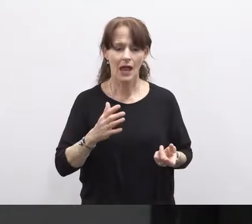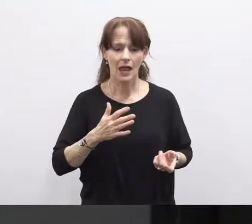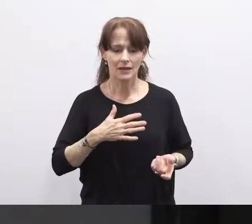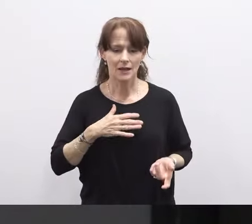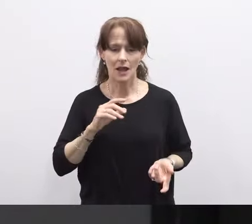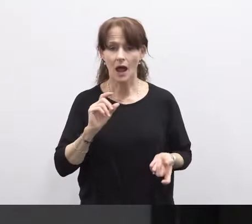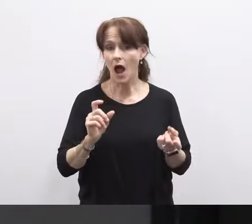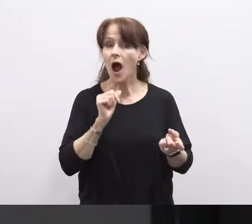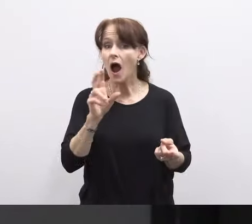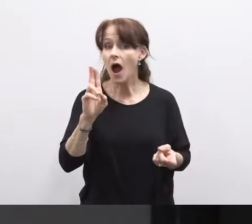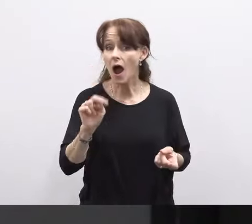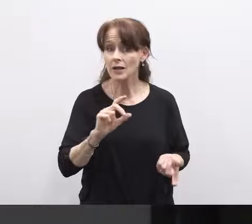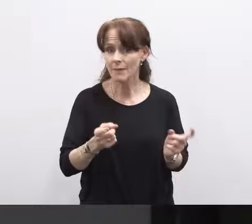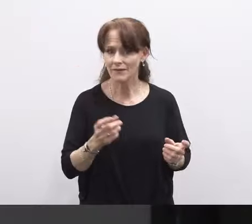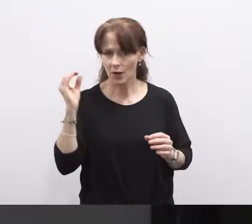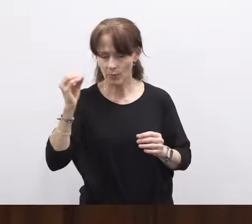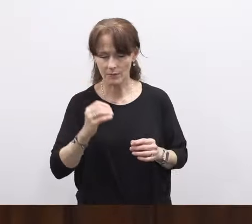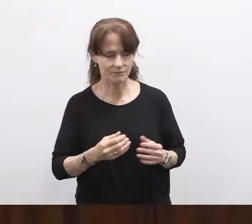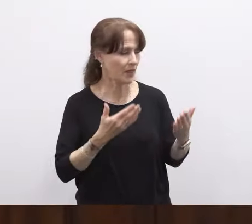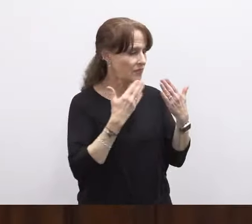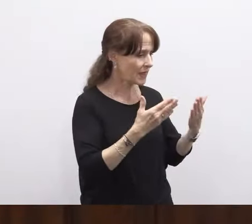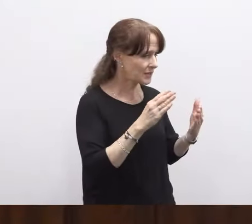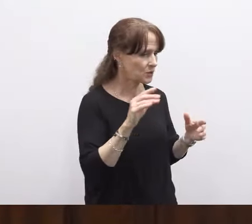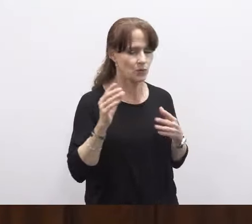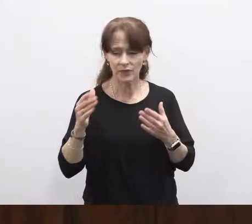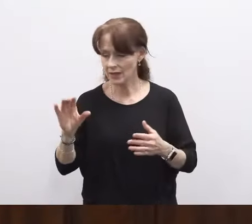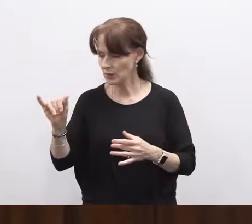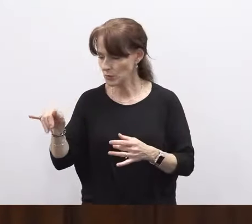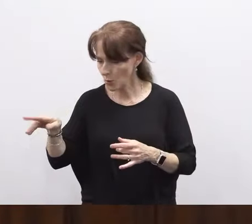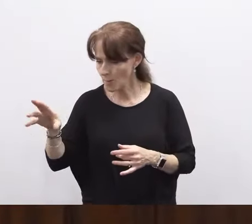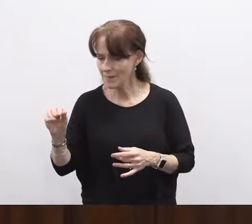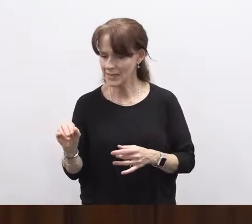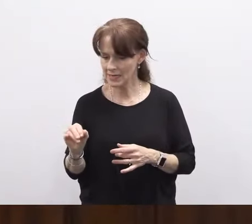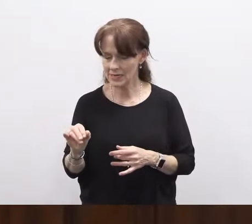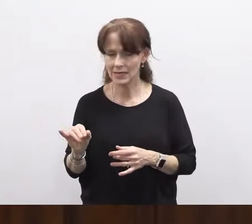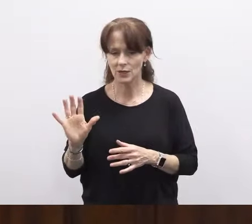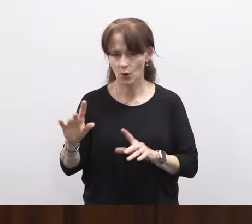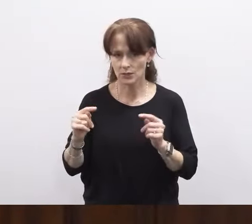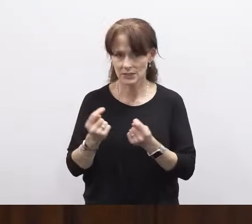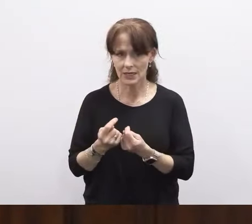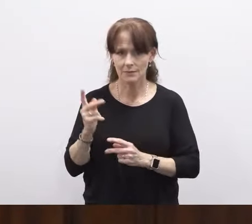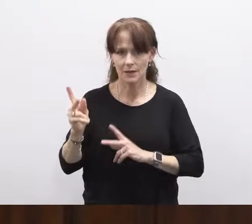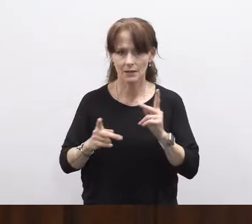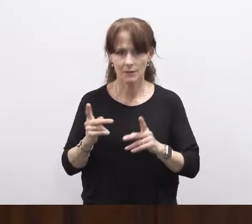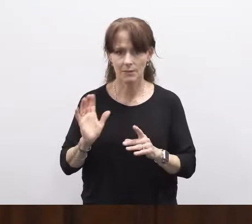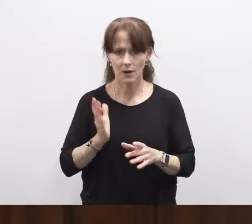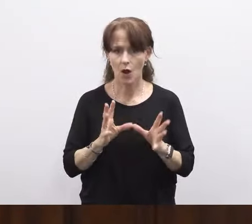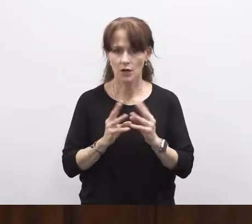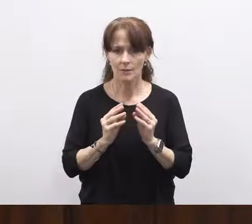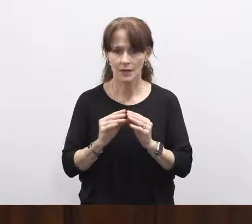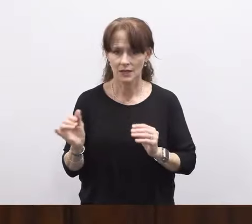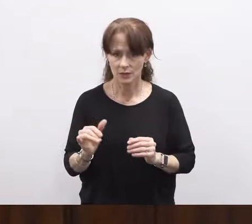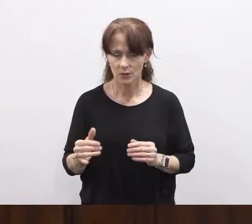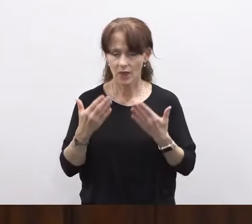Thank you and thank you Yumi to you and your team and to the folks on our audit committee as well. So thank you.